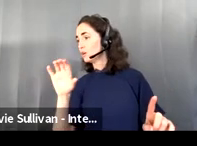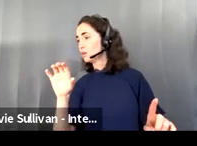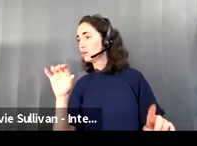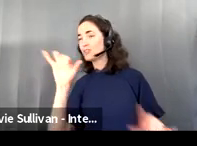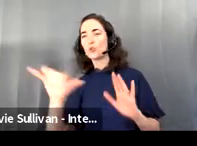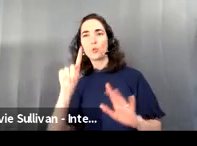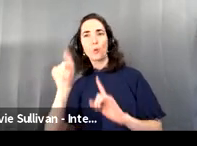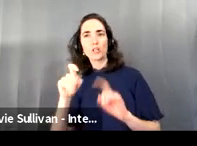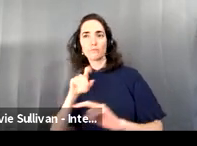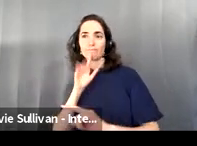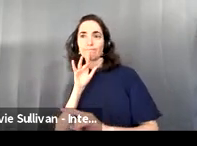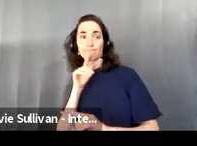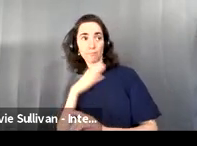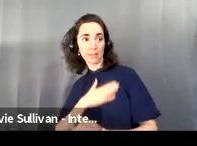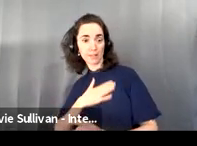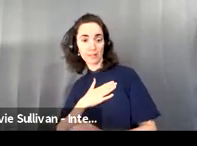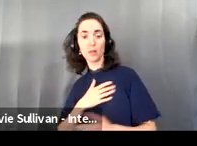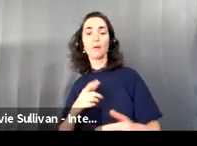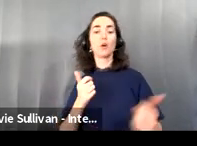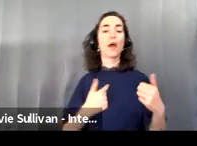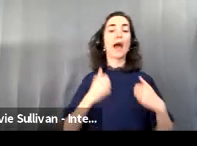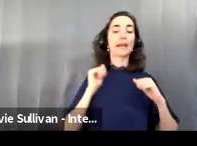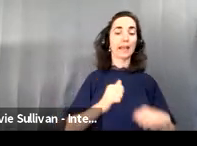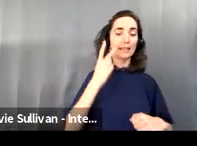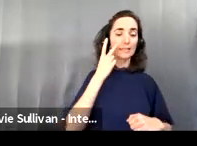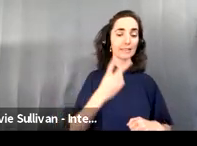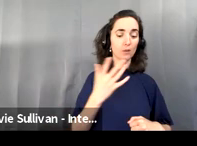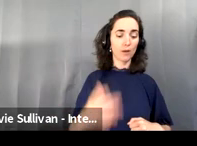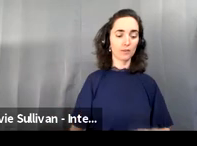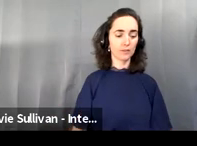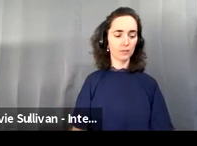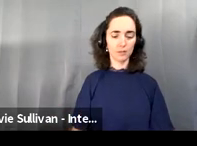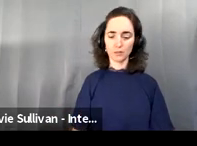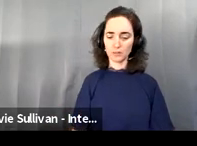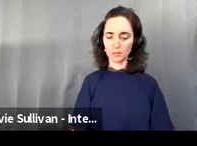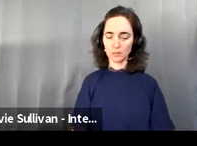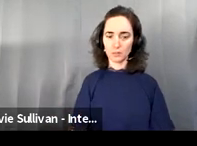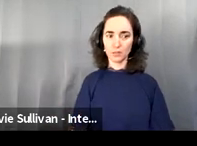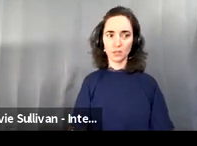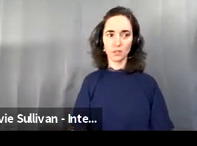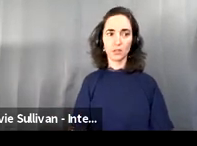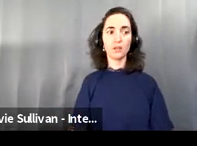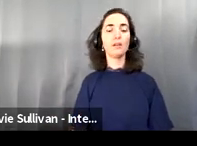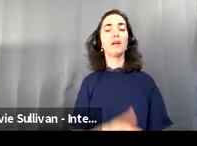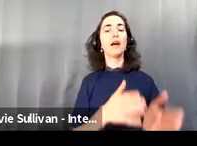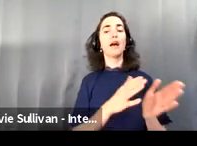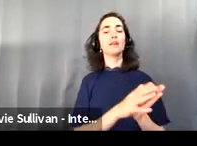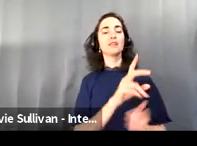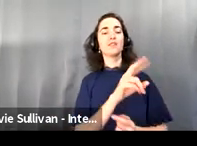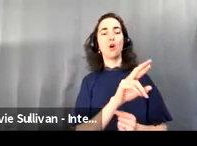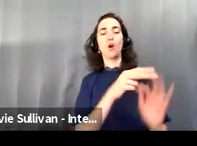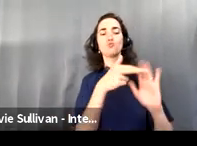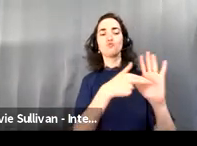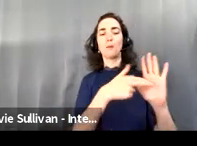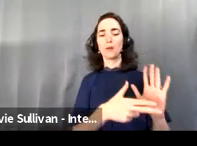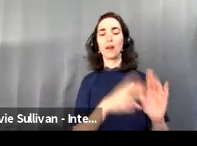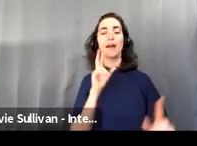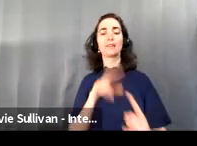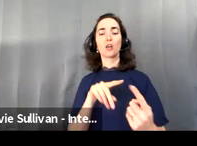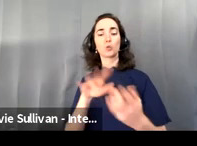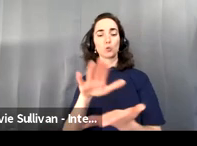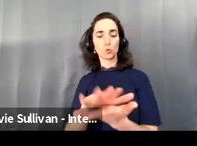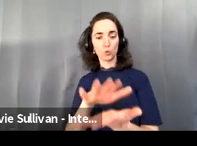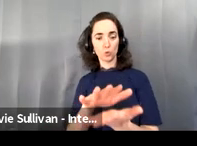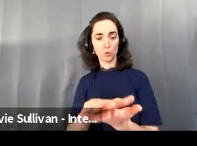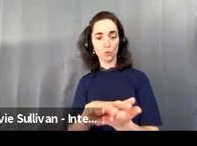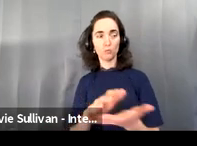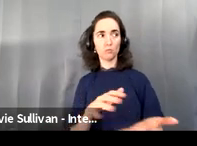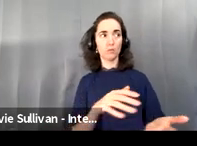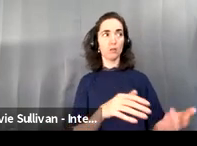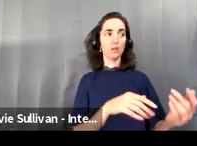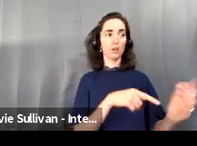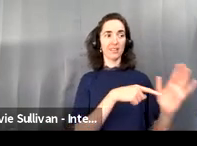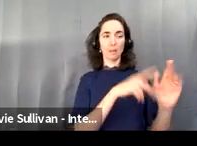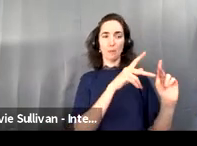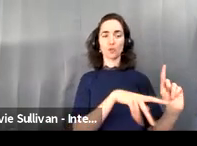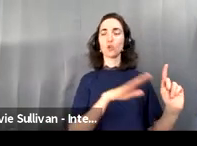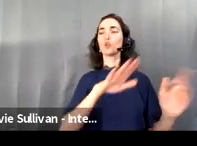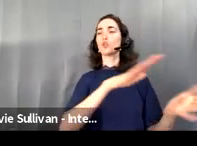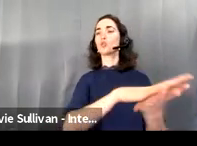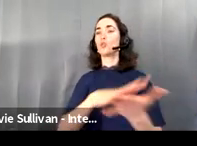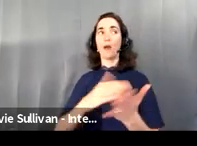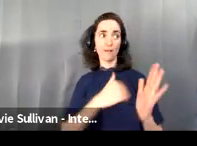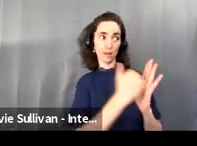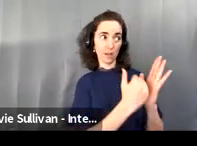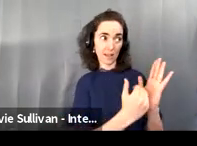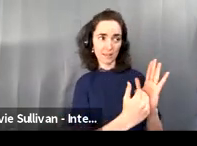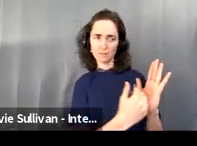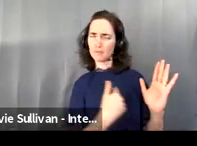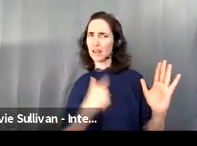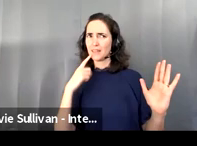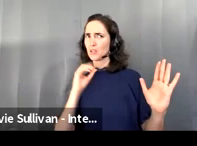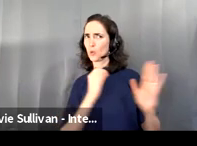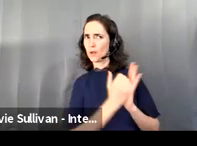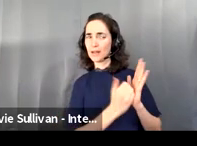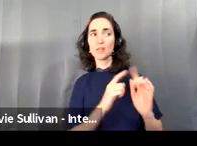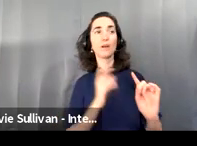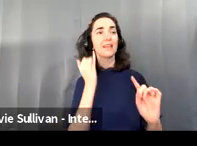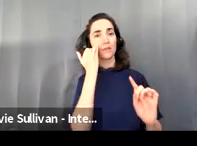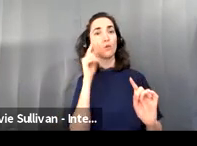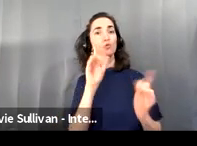But the one I can see here, asks about VR reps being a scientist schools and whether there's a list of the schools they are assigned to Am I correct that there isn't a list but if you contact your local VR office.